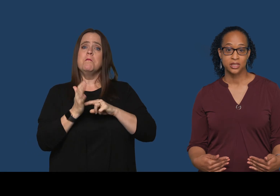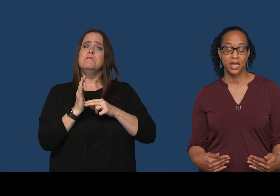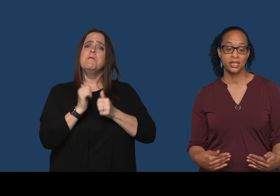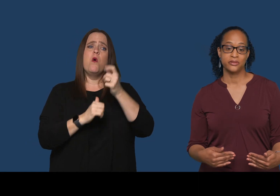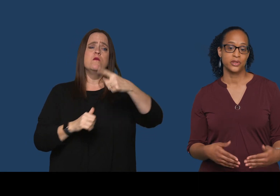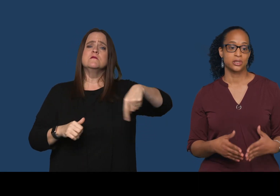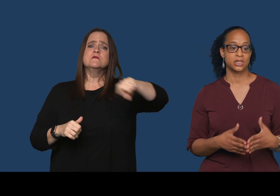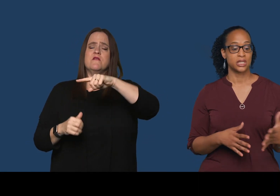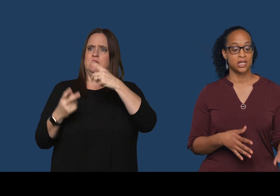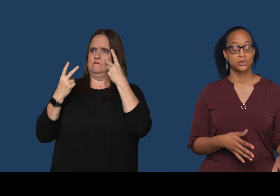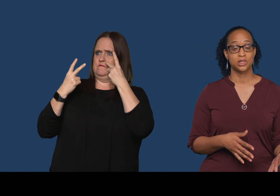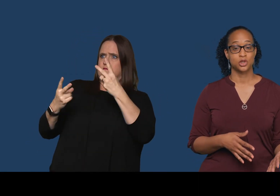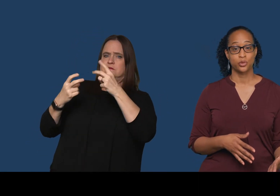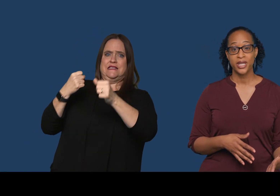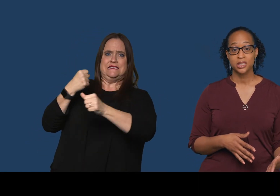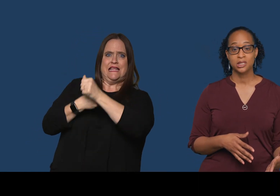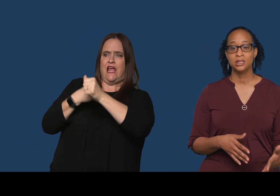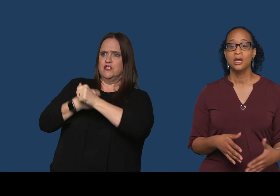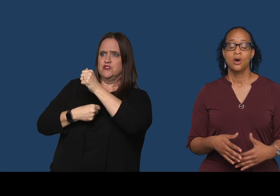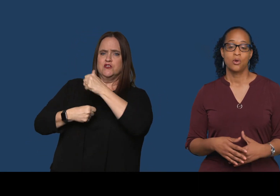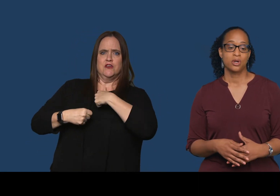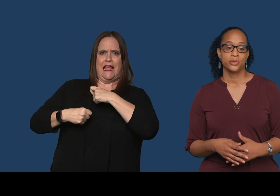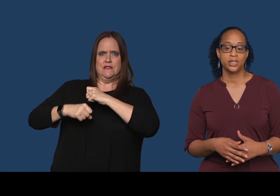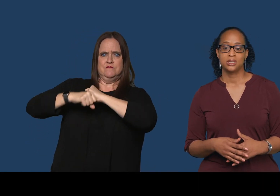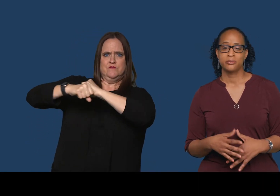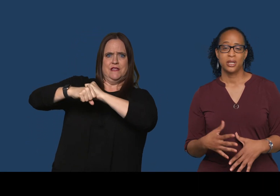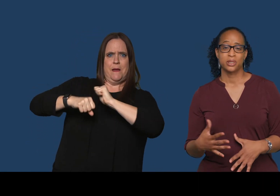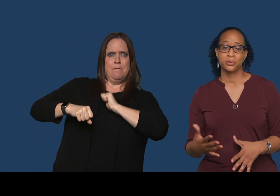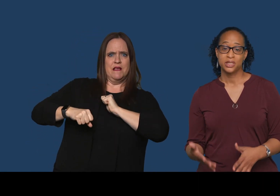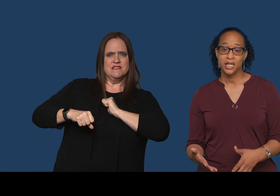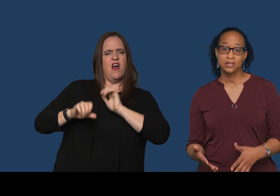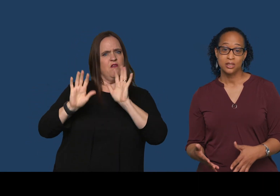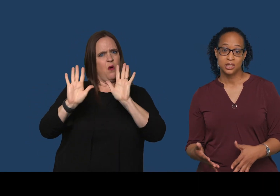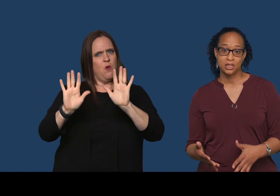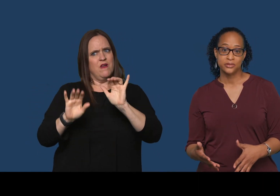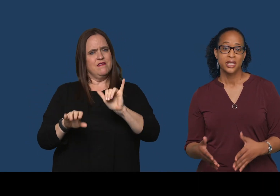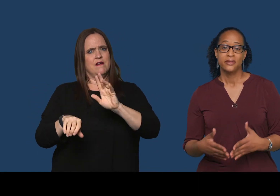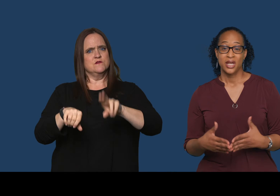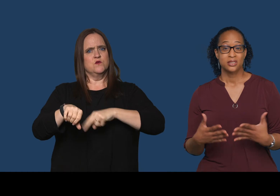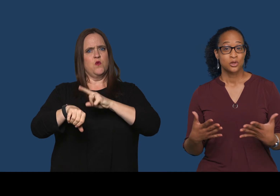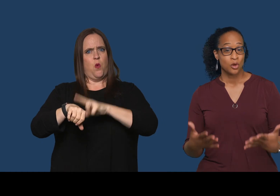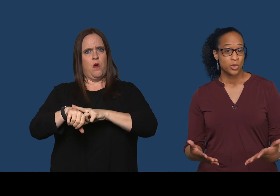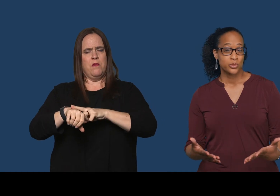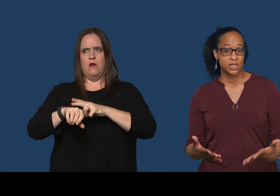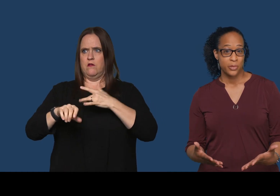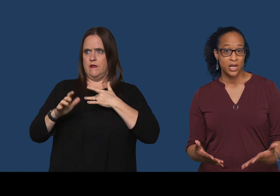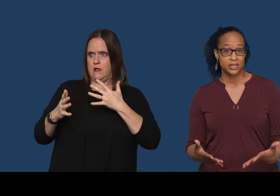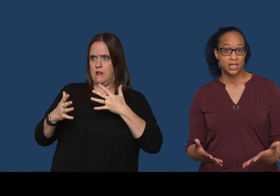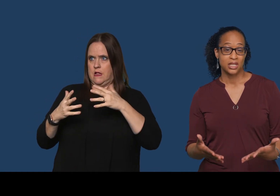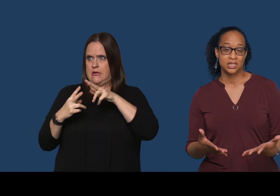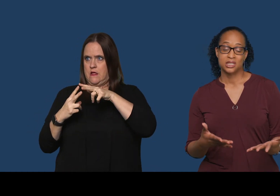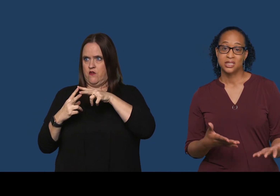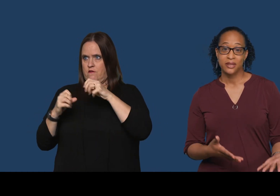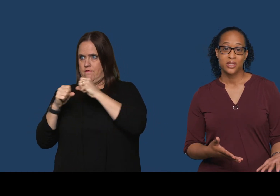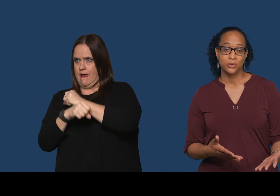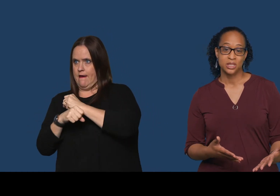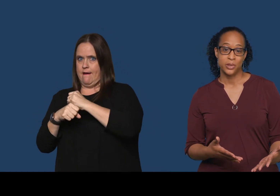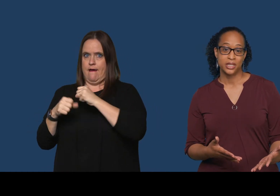that if there is a dangerous situation or we need to be able to protect ourselves, that's a normal response and it's a safety response.